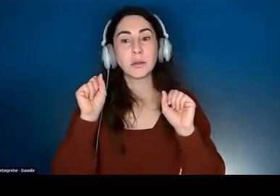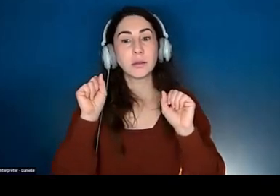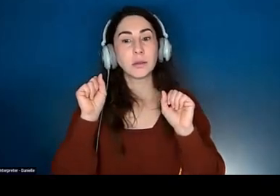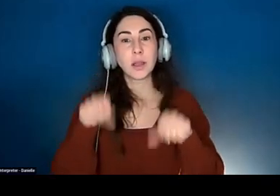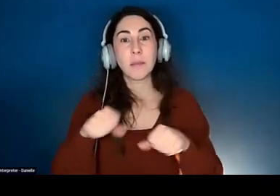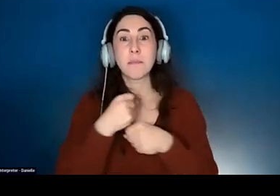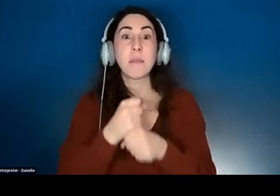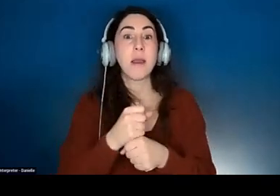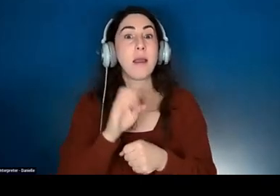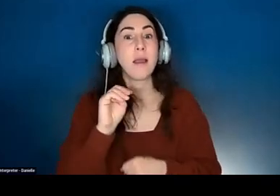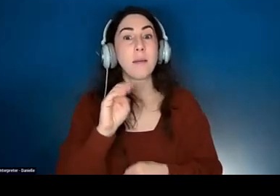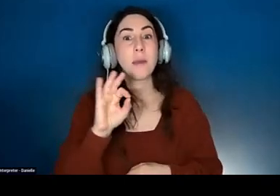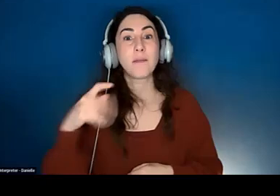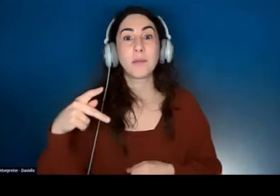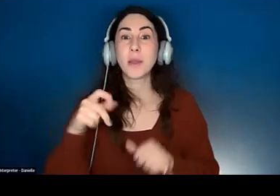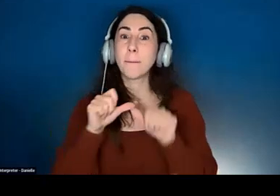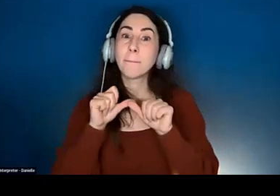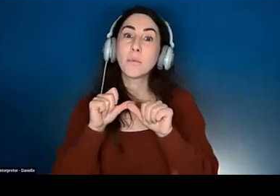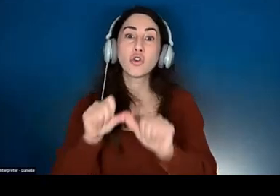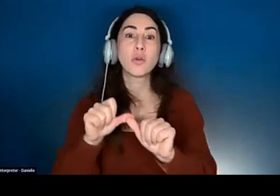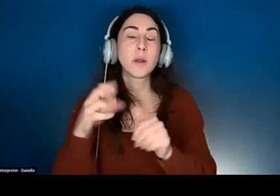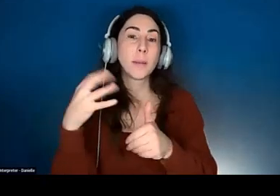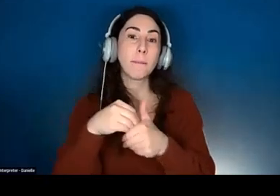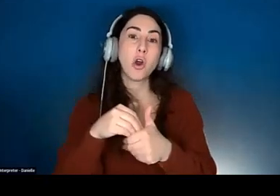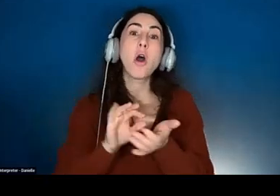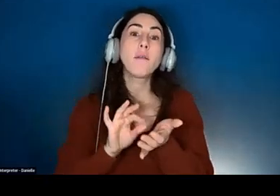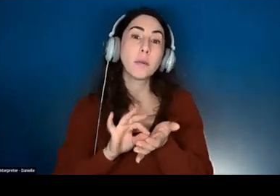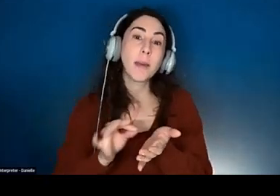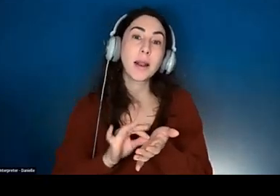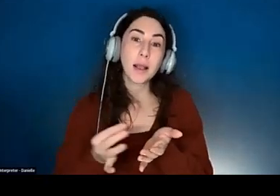permanent feature of Medicaid. But it really is going to